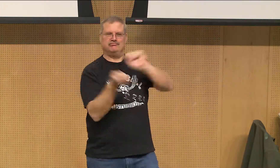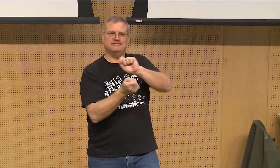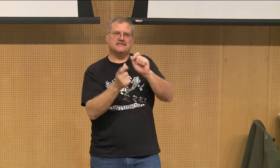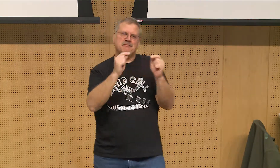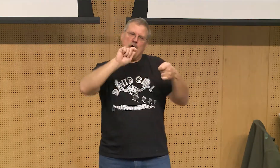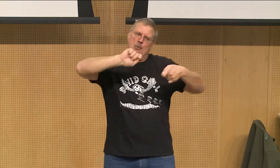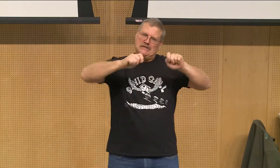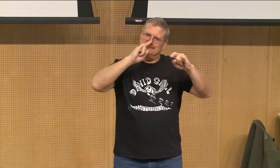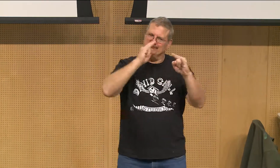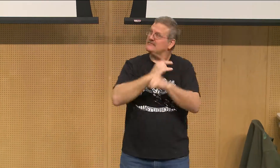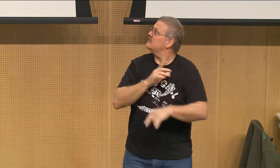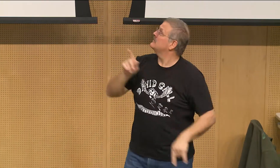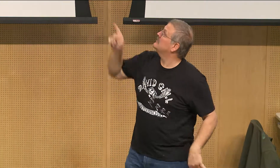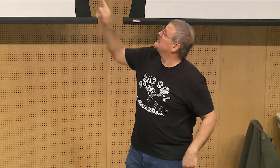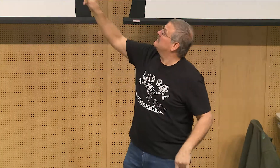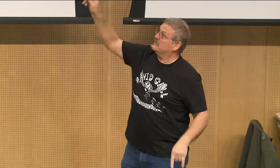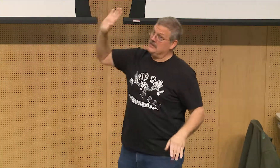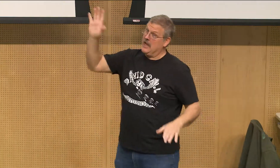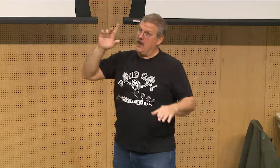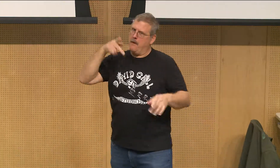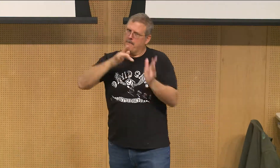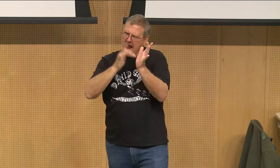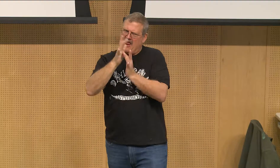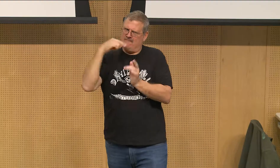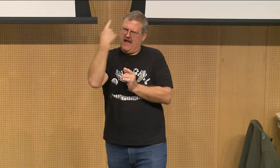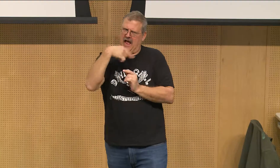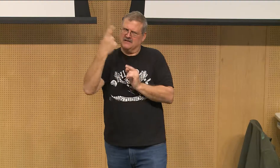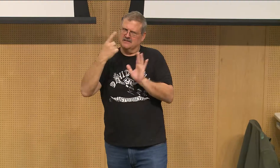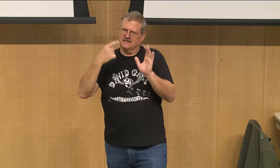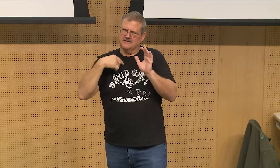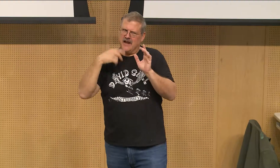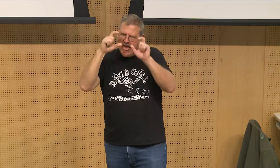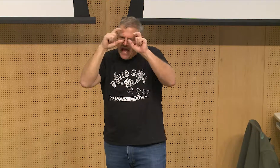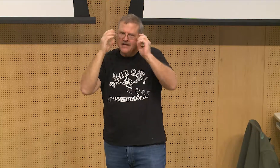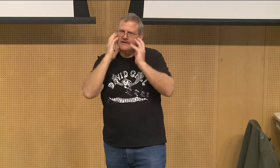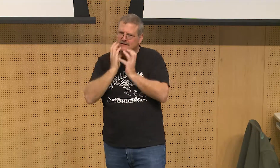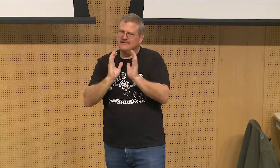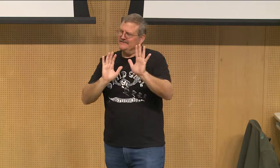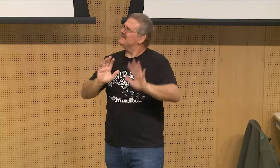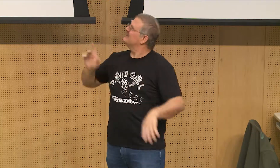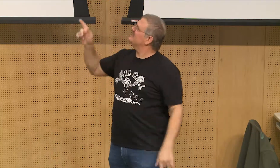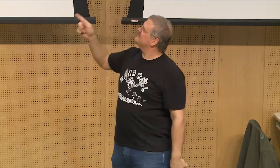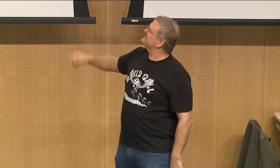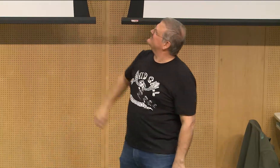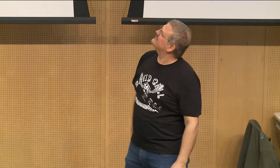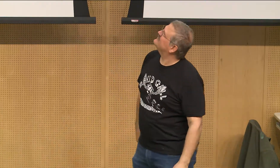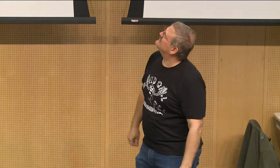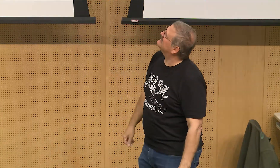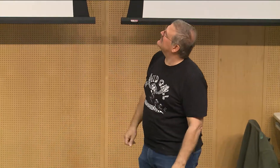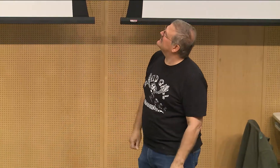and started the Deafhood Movement, so it's a take on that. That's Paddy's face and his glasses there